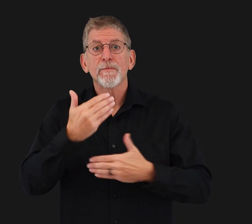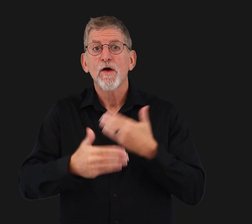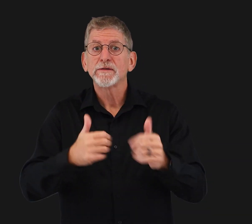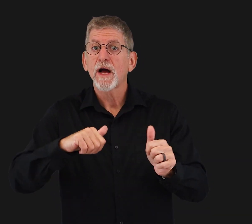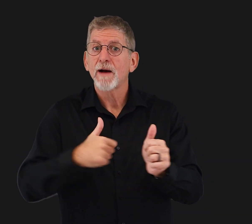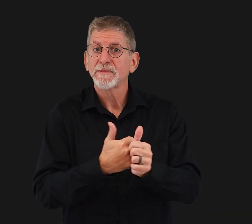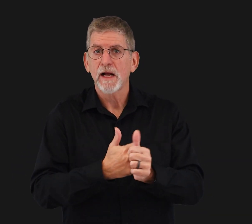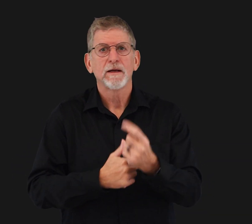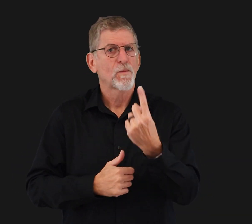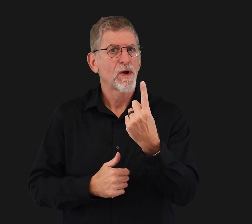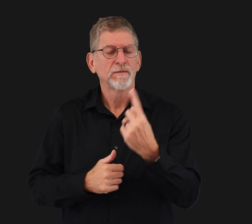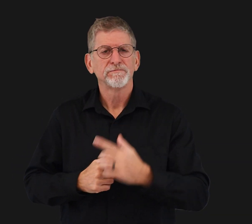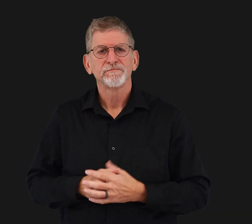Progress update: